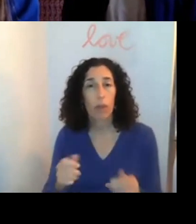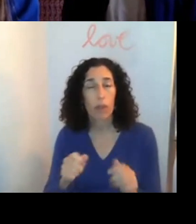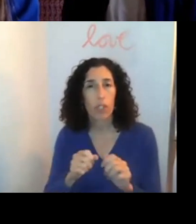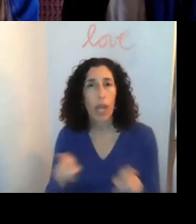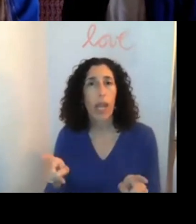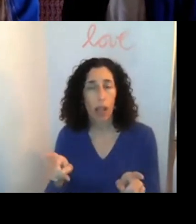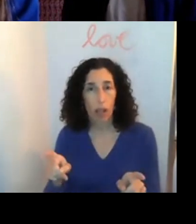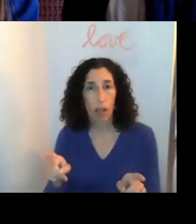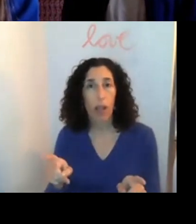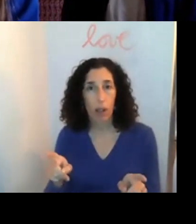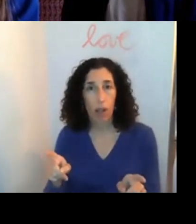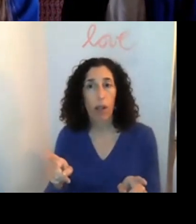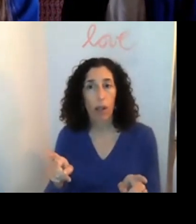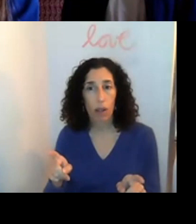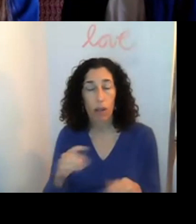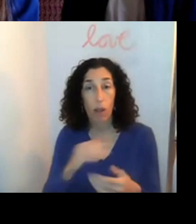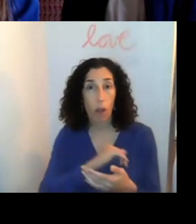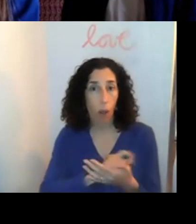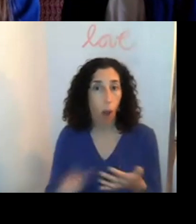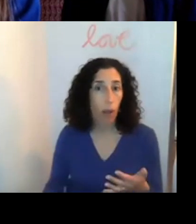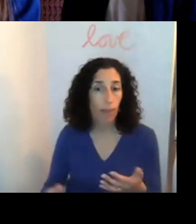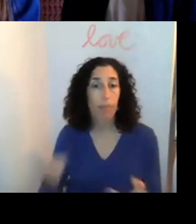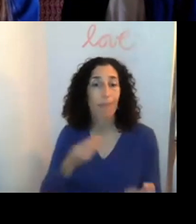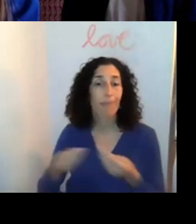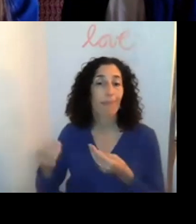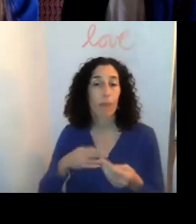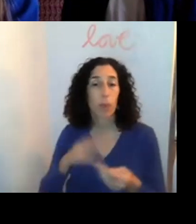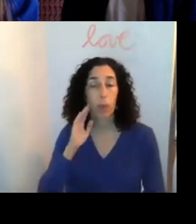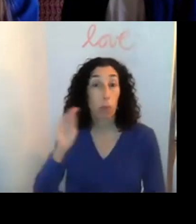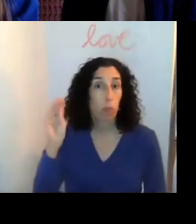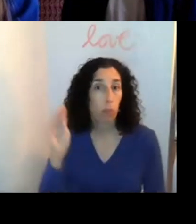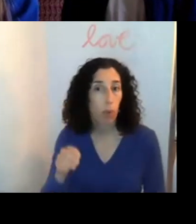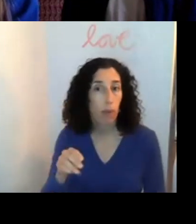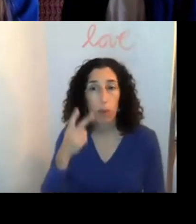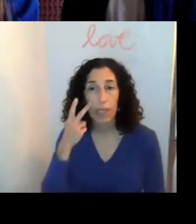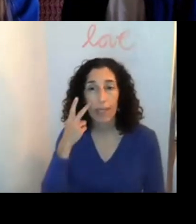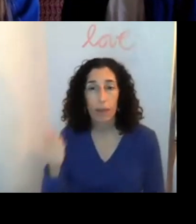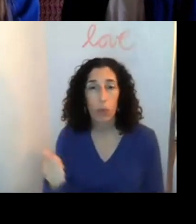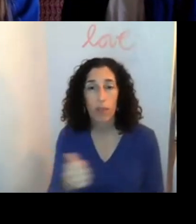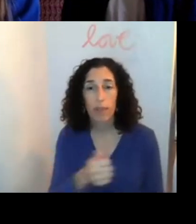a blue ocean background, several translucent white jellyfish are swimming about, and bright